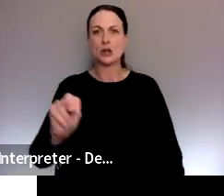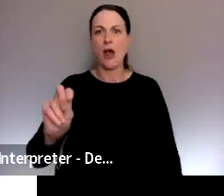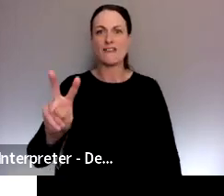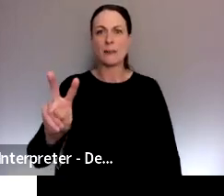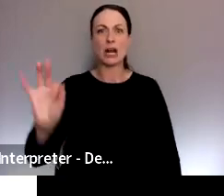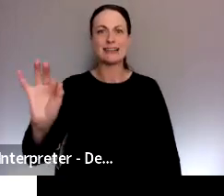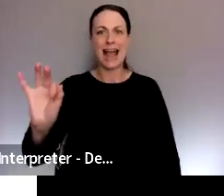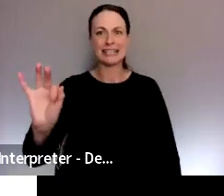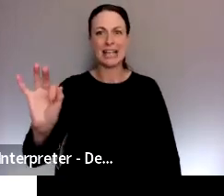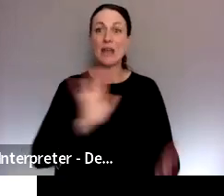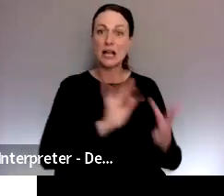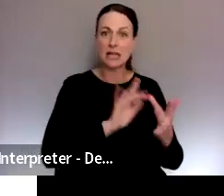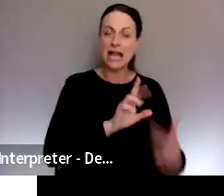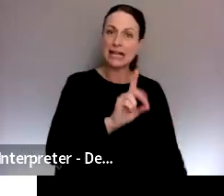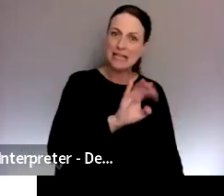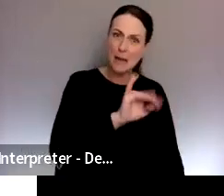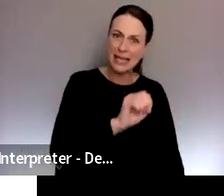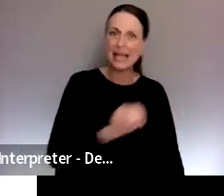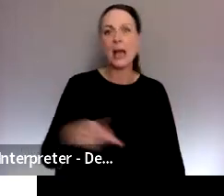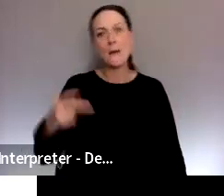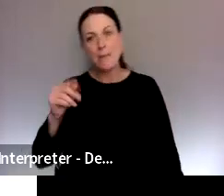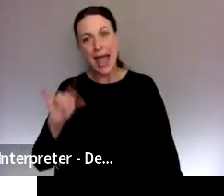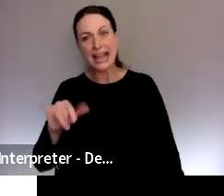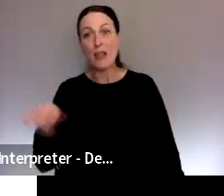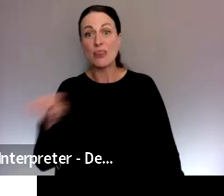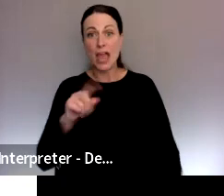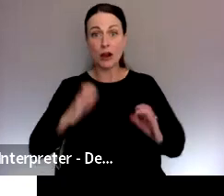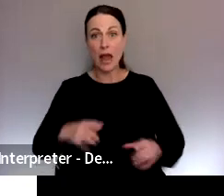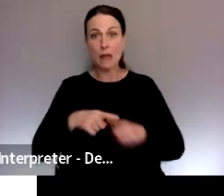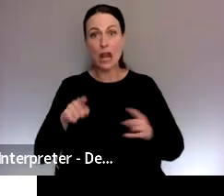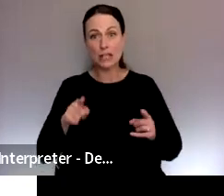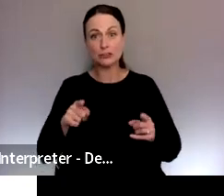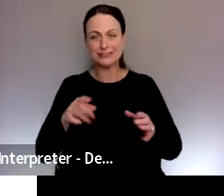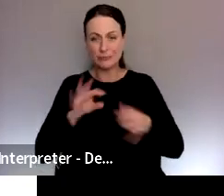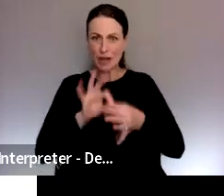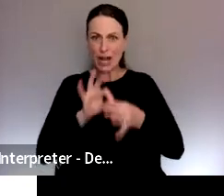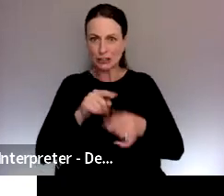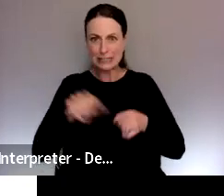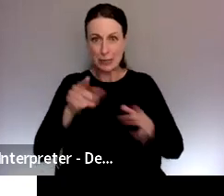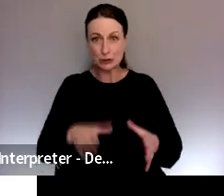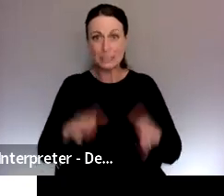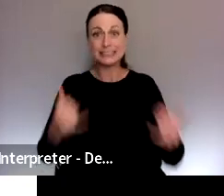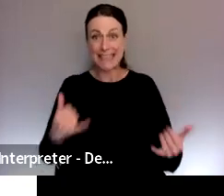so you can contact Debbie or Patty, they're client relations specialists here that are in the meeting today,